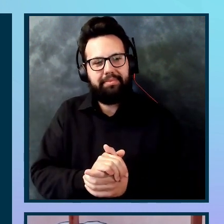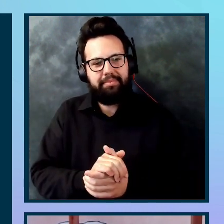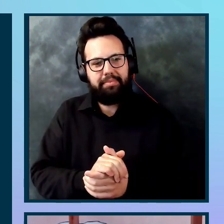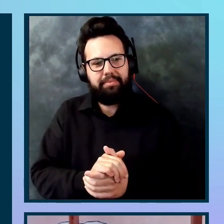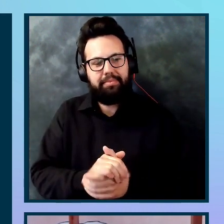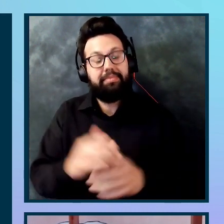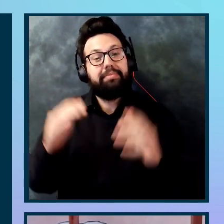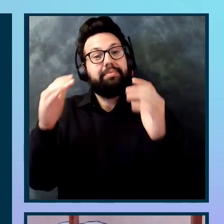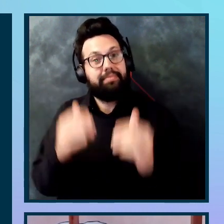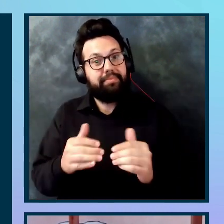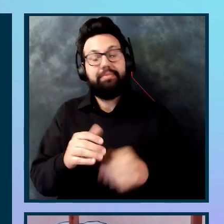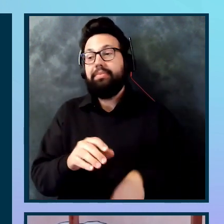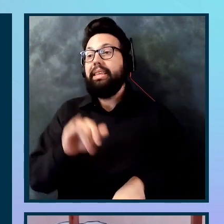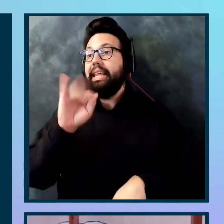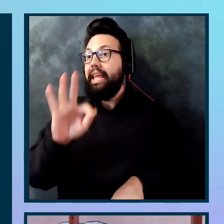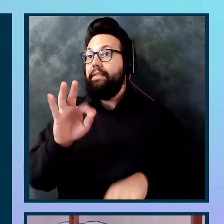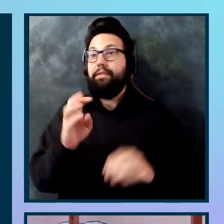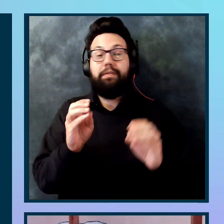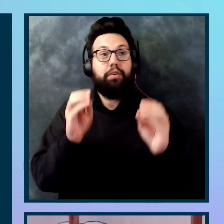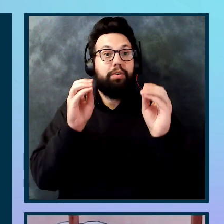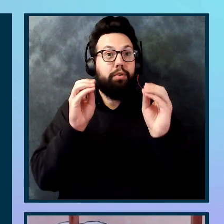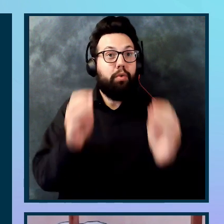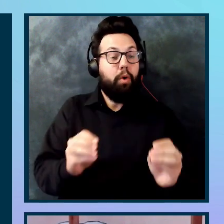if there's no process to prompt you to practice it, right?